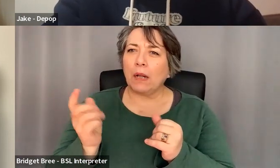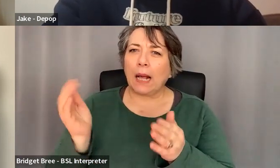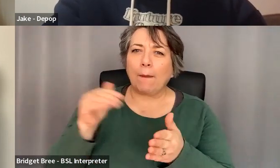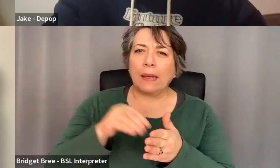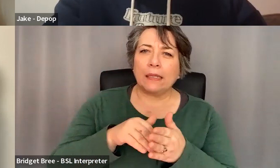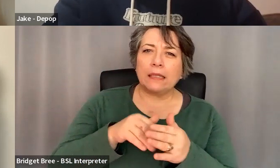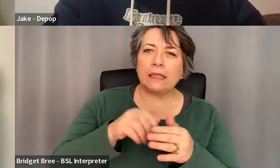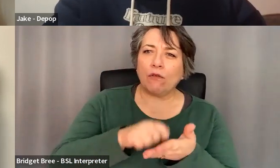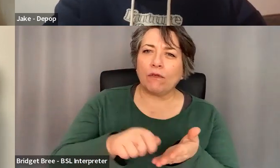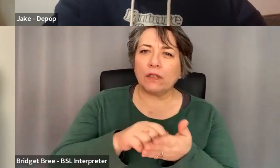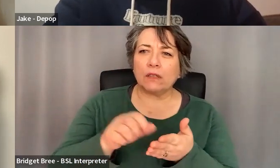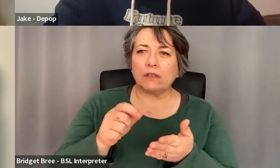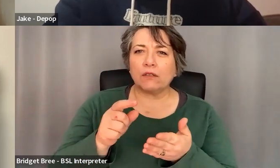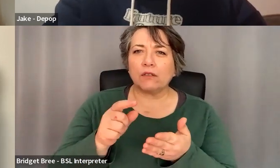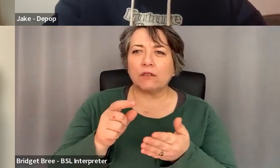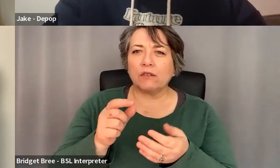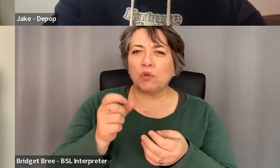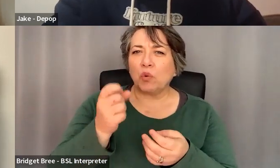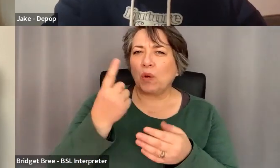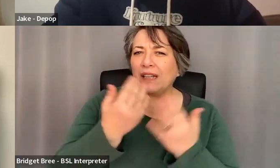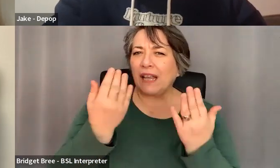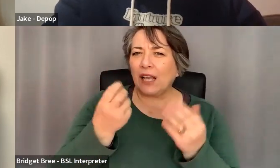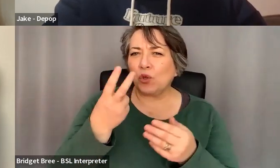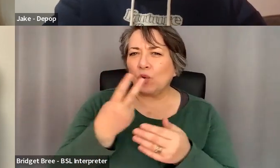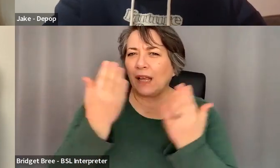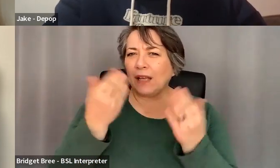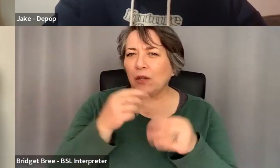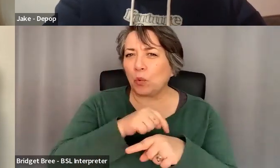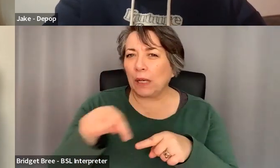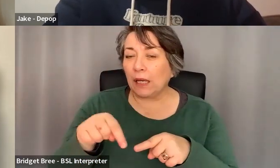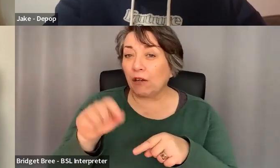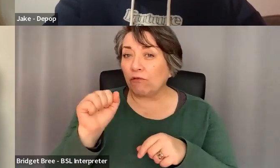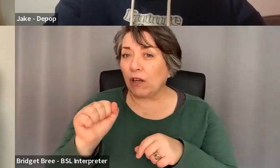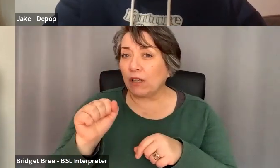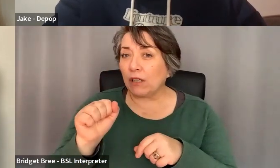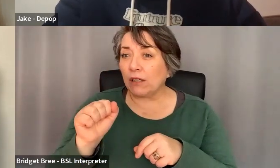Only come into the actual office a couple of times a week. hybrid I basis, couple of times a week.